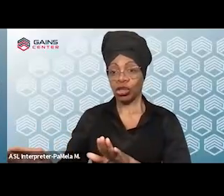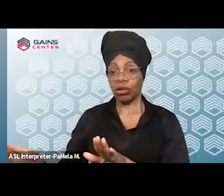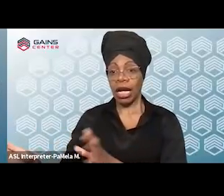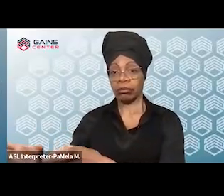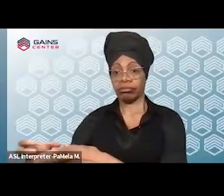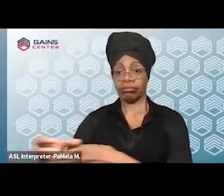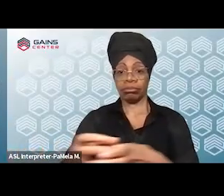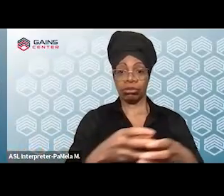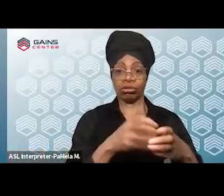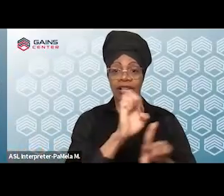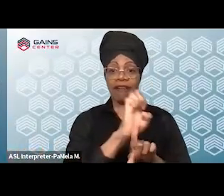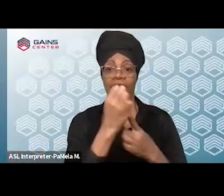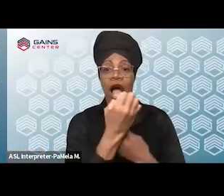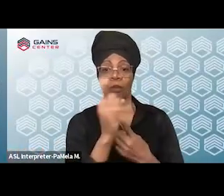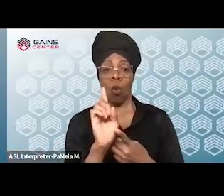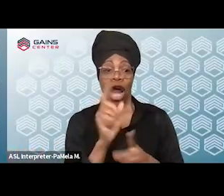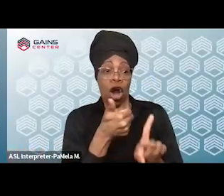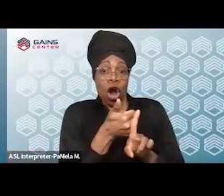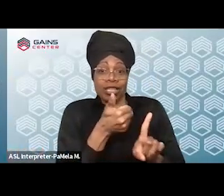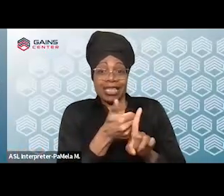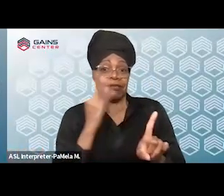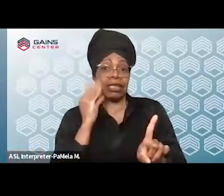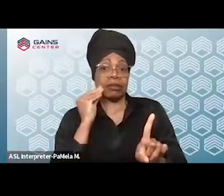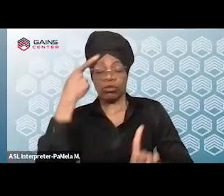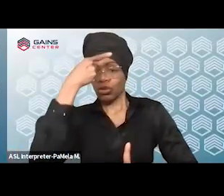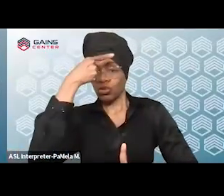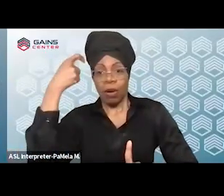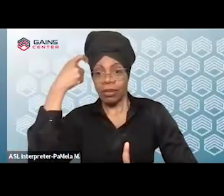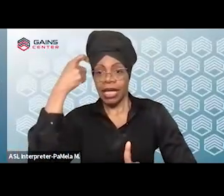in which she was traumatized. So it was, you know, we just don't know